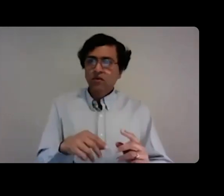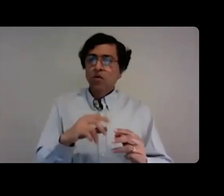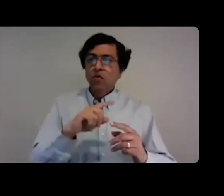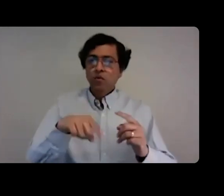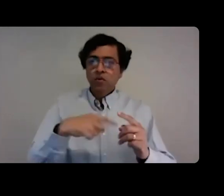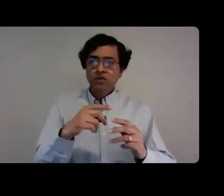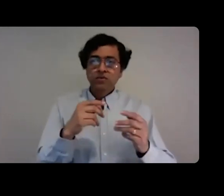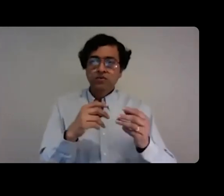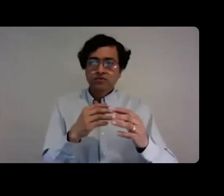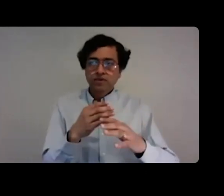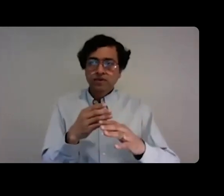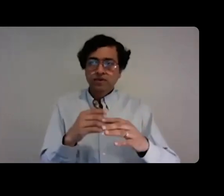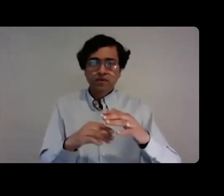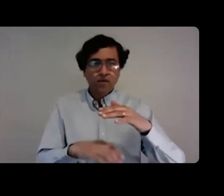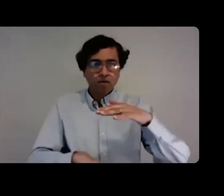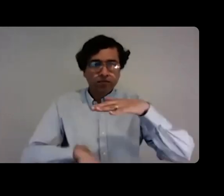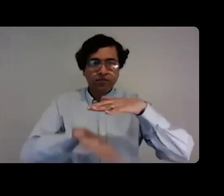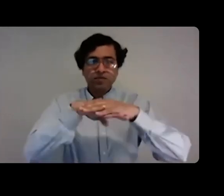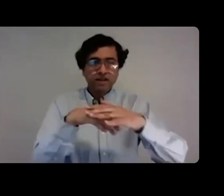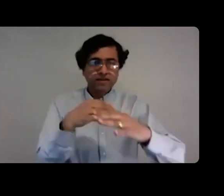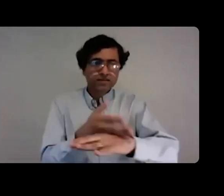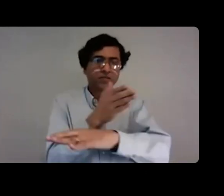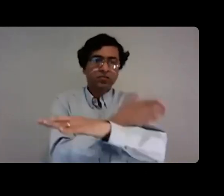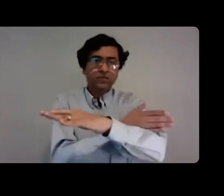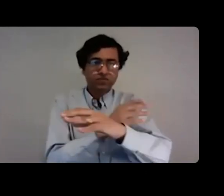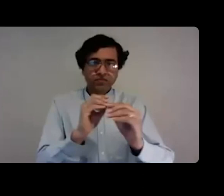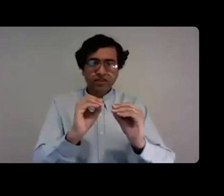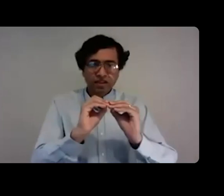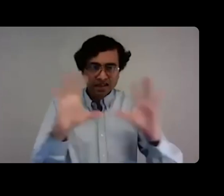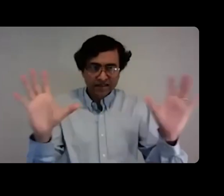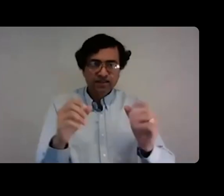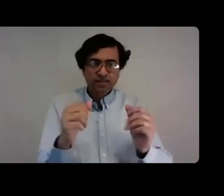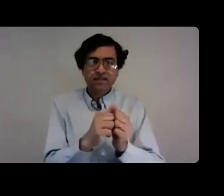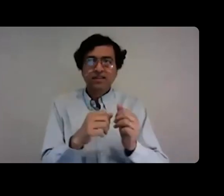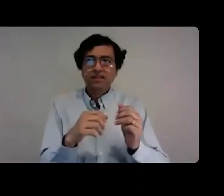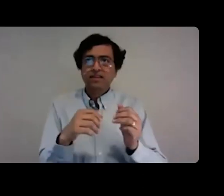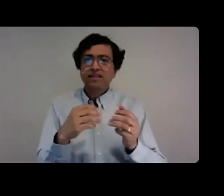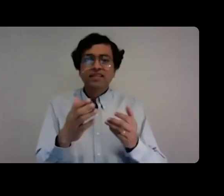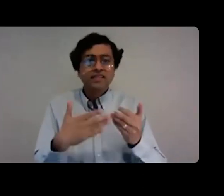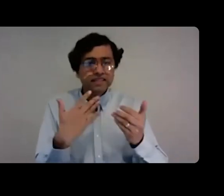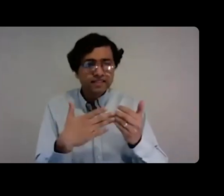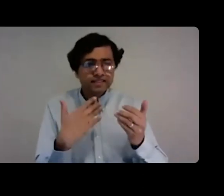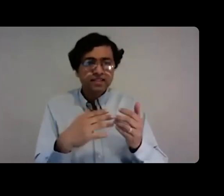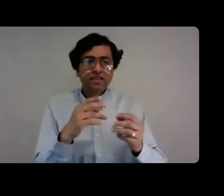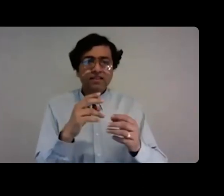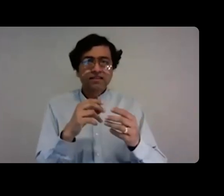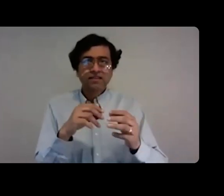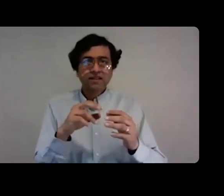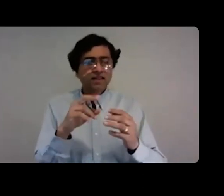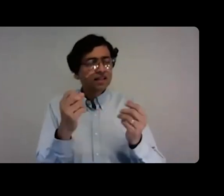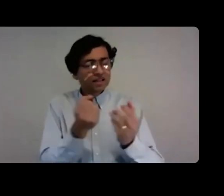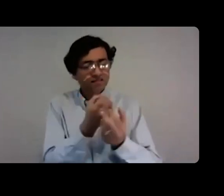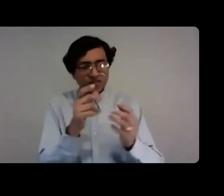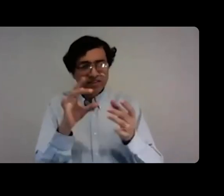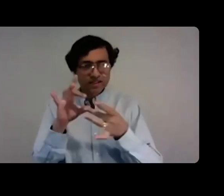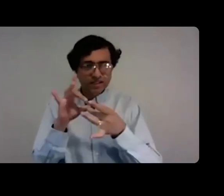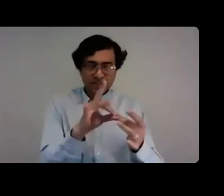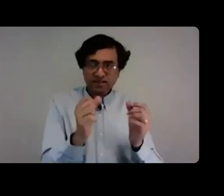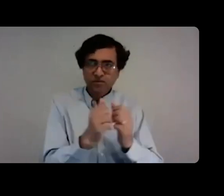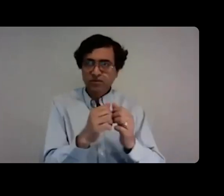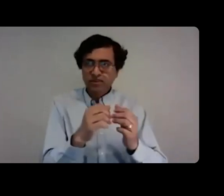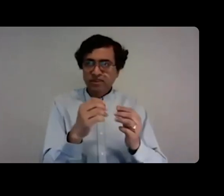And the key is that we maximized the audiovisual presentation.